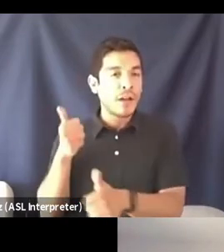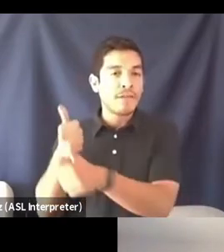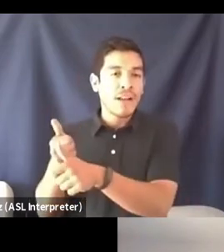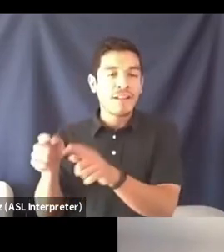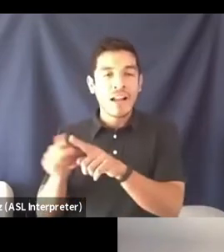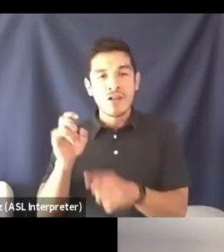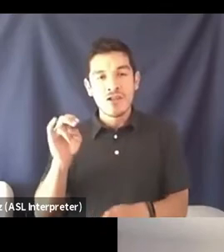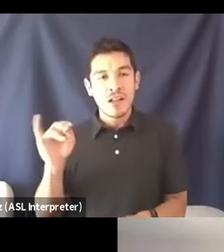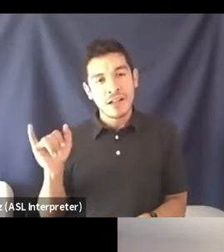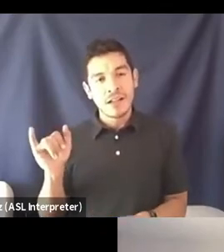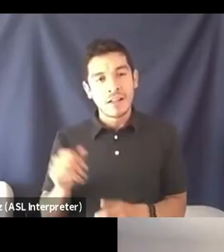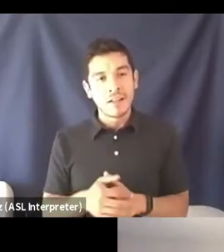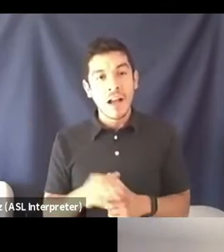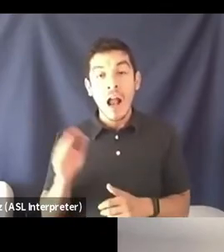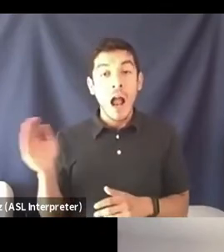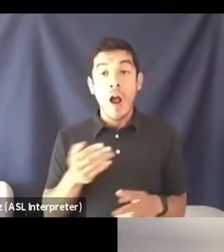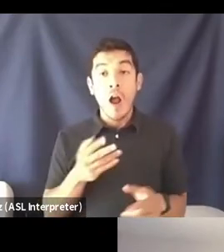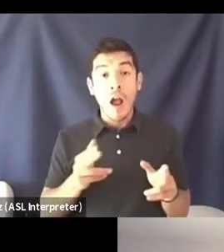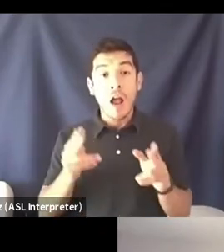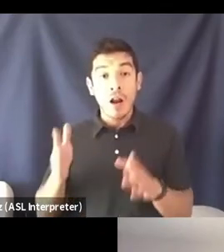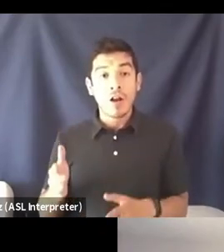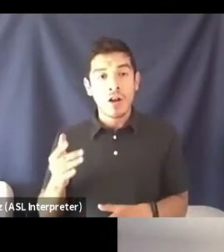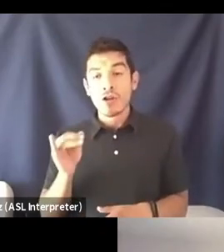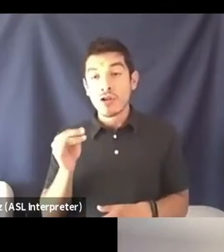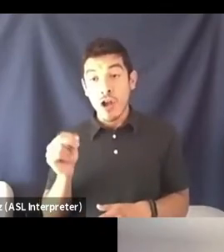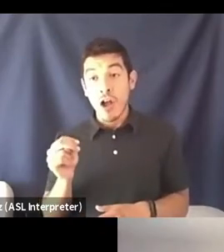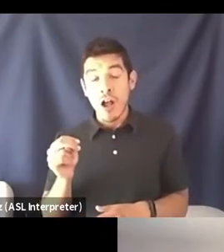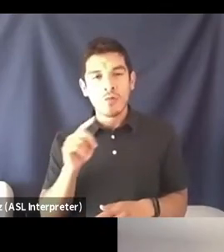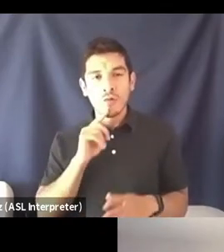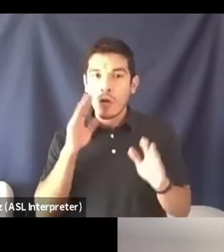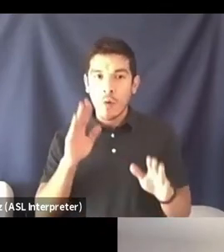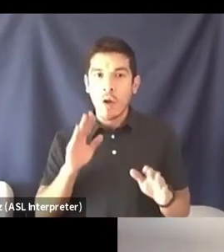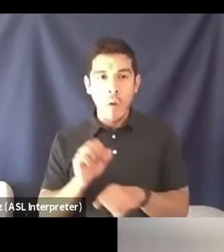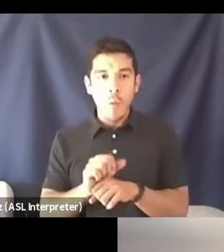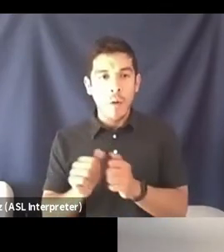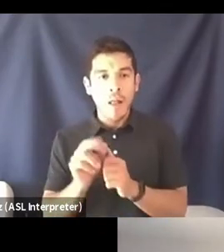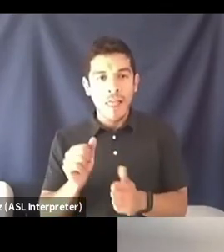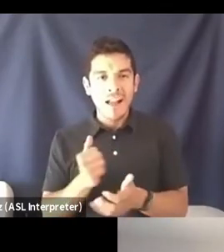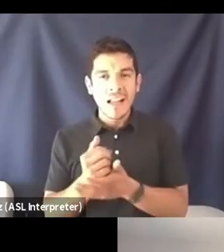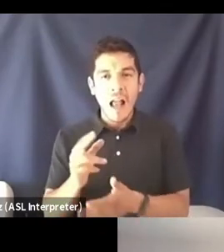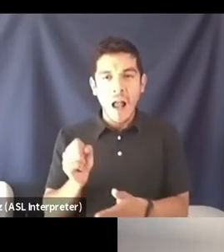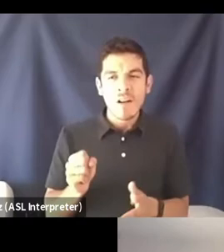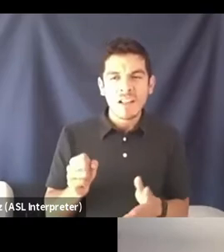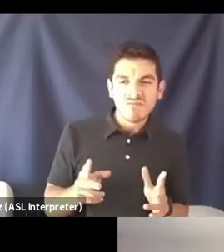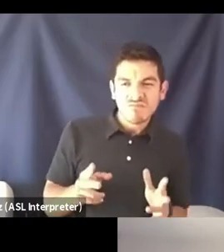So our editor John Farbrother was great in working with us to help us distinguish the two.